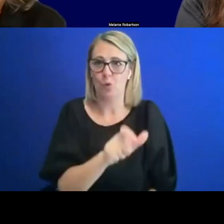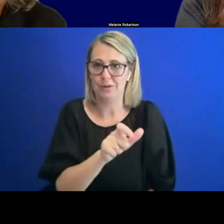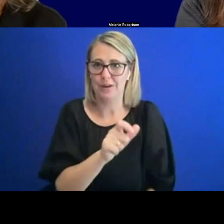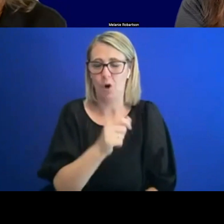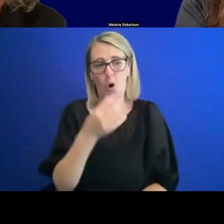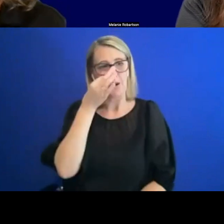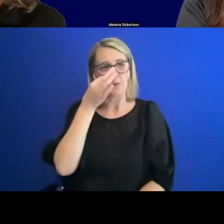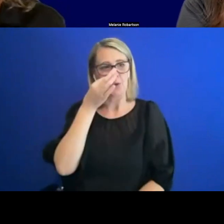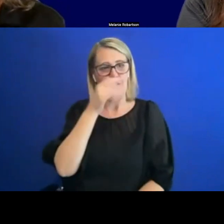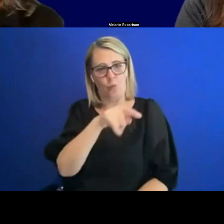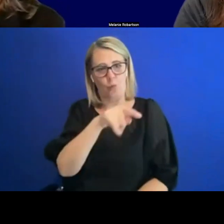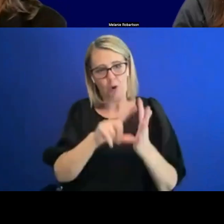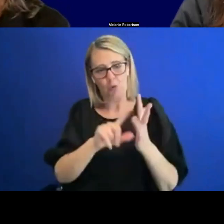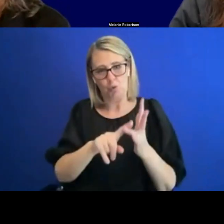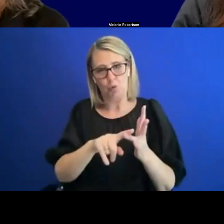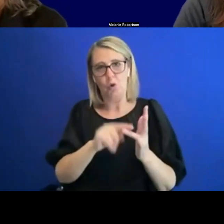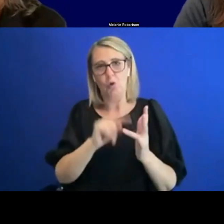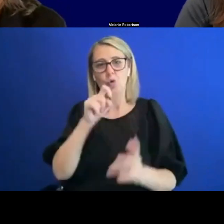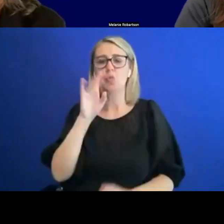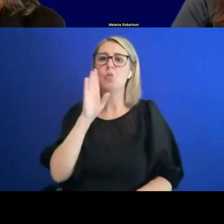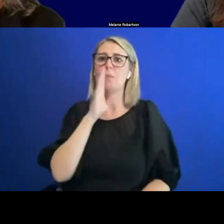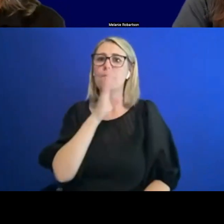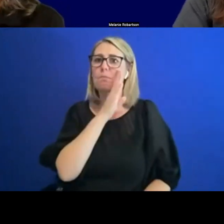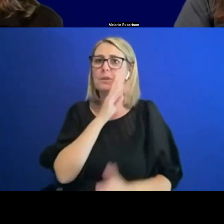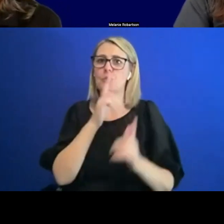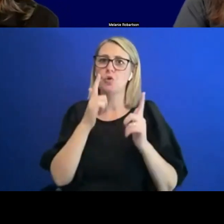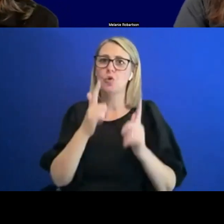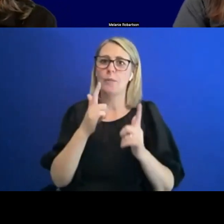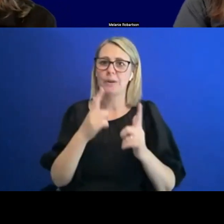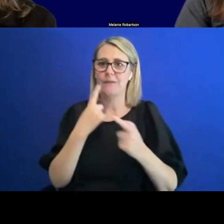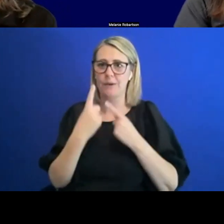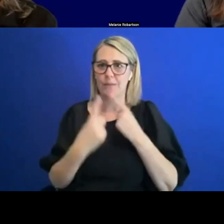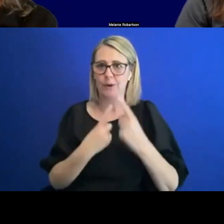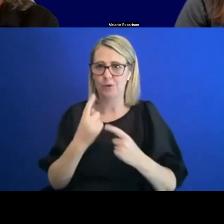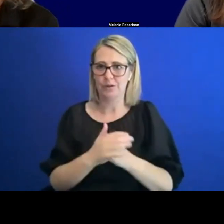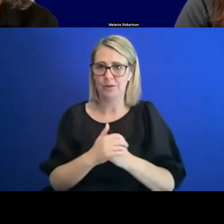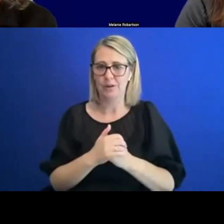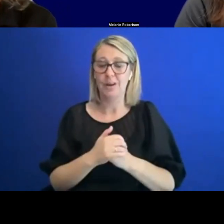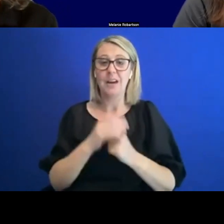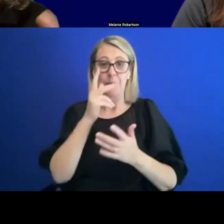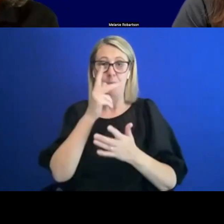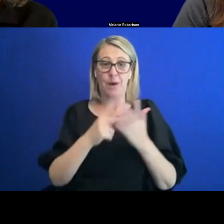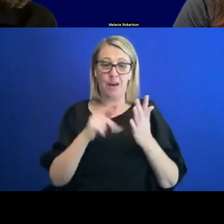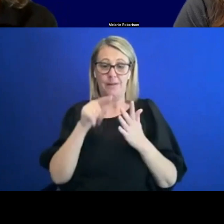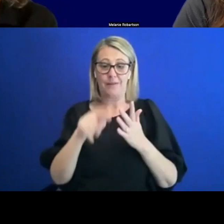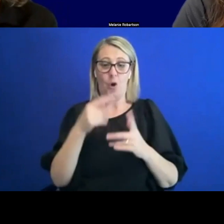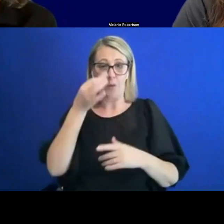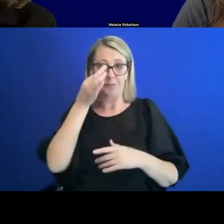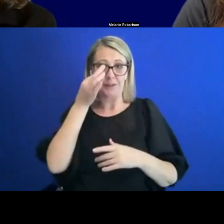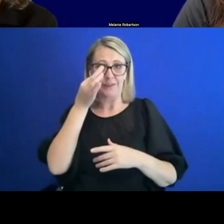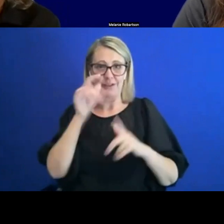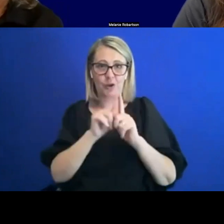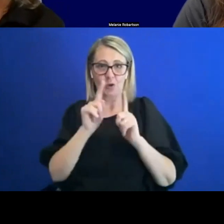doing you will miss so much information. Part of that observation is also gaining that information